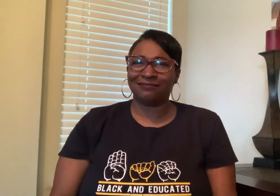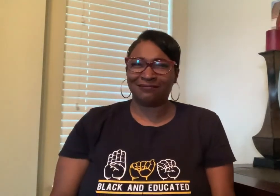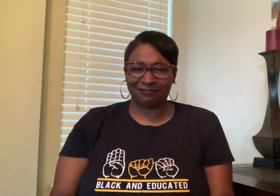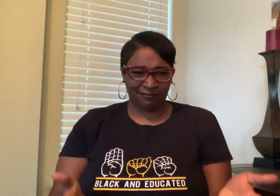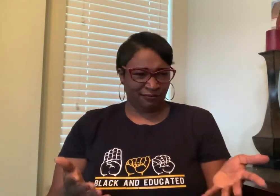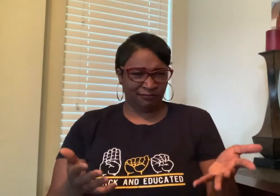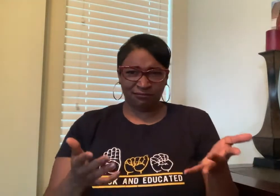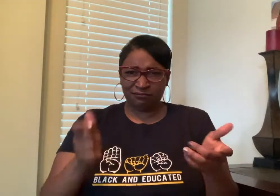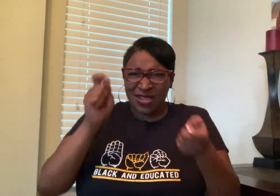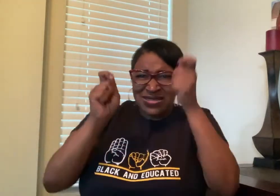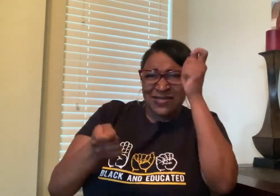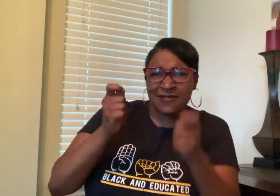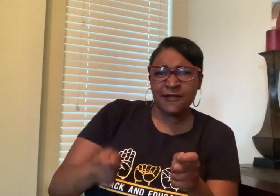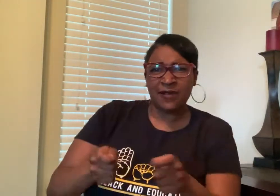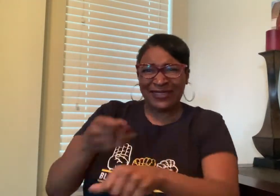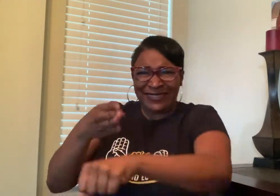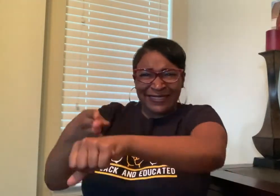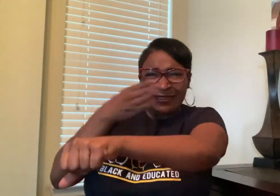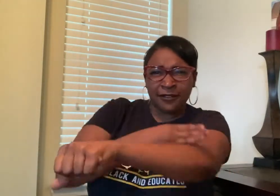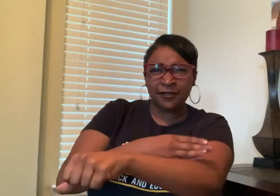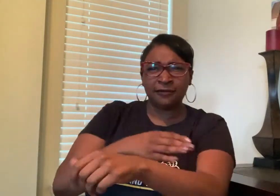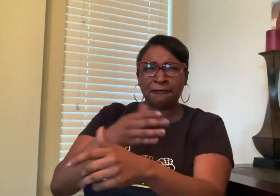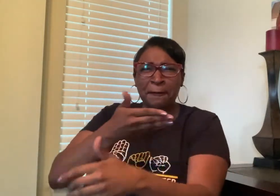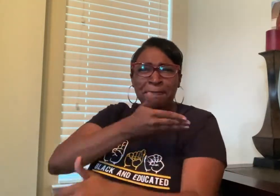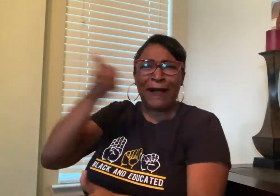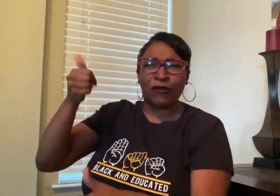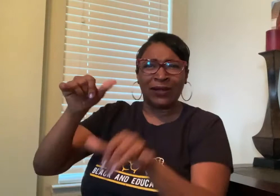We have to seriously consider these questions.